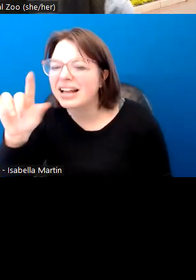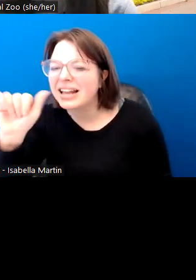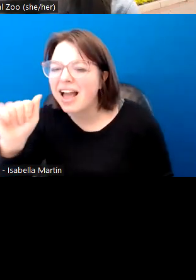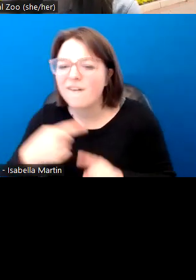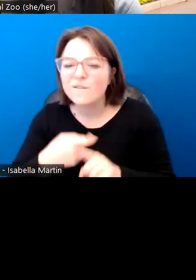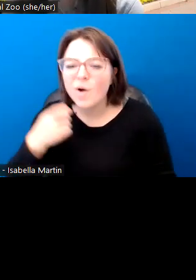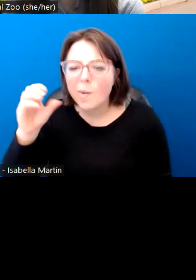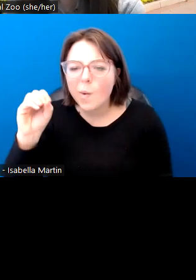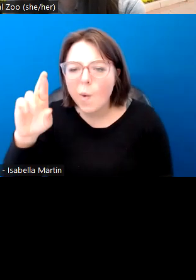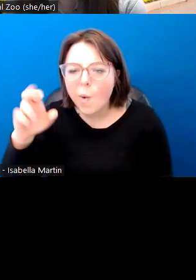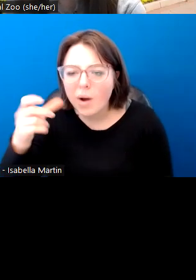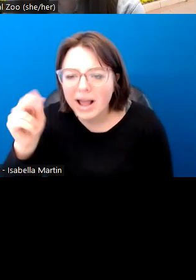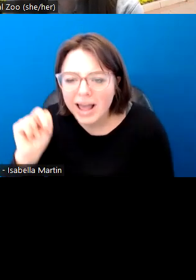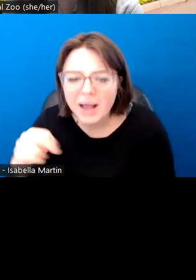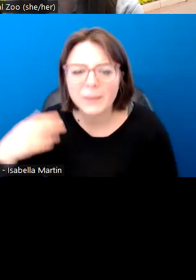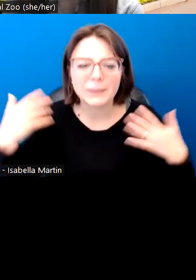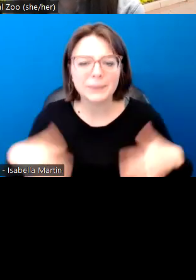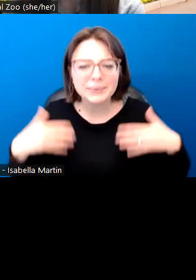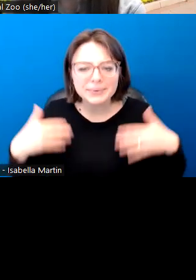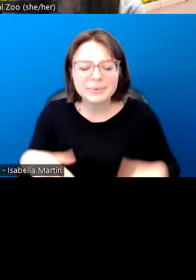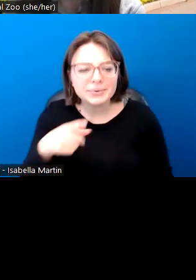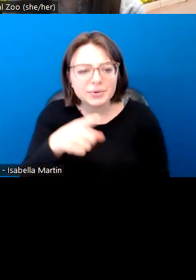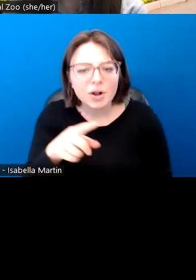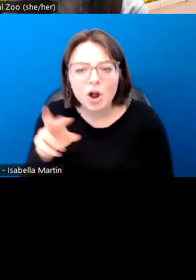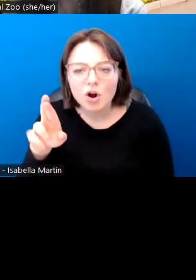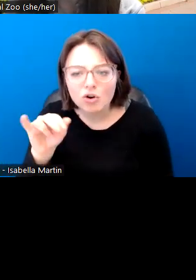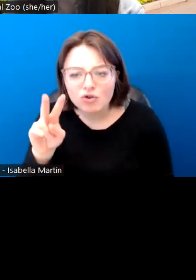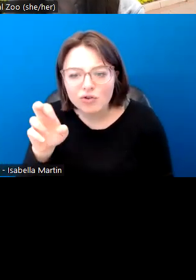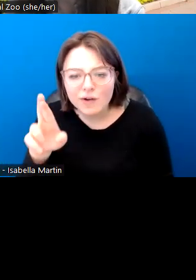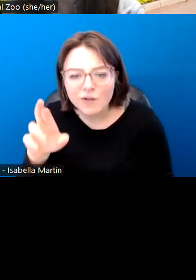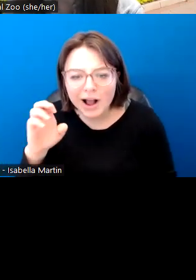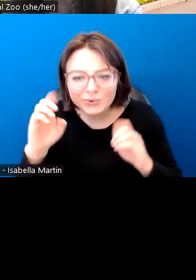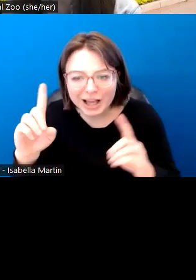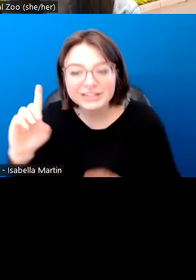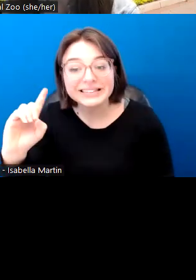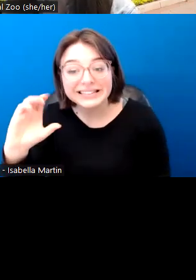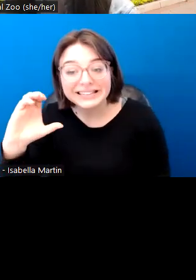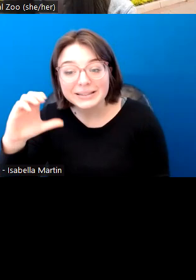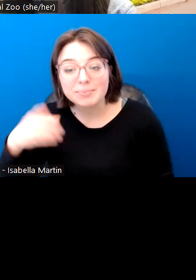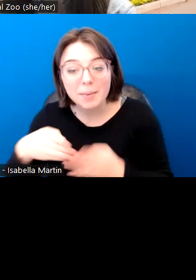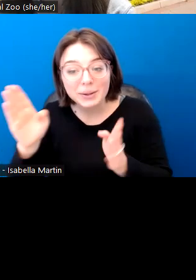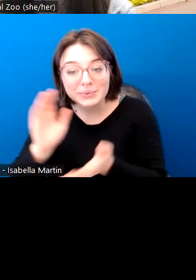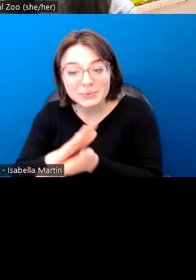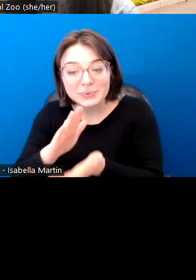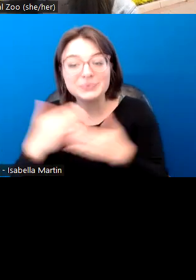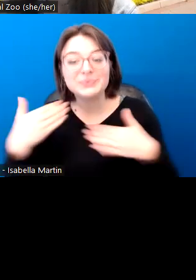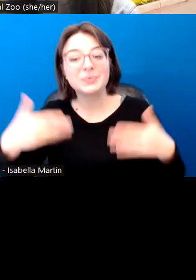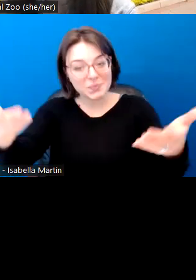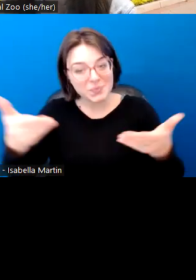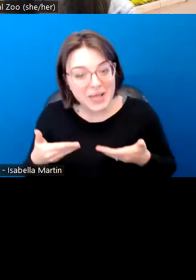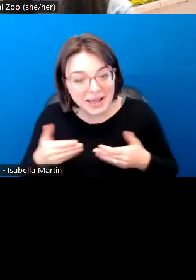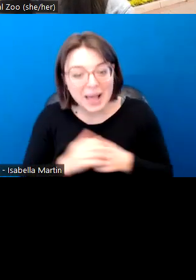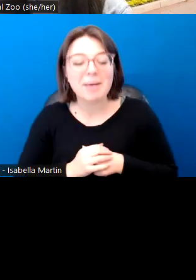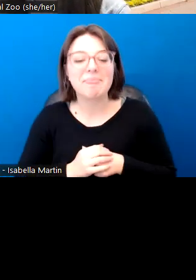from River Terrace Education Campus in DCPS so local to DC, welcome. We have Ani from Virginia